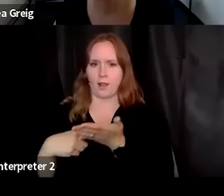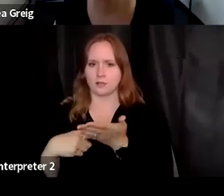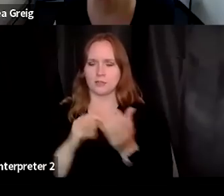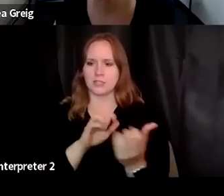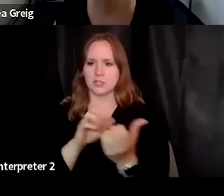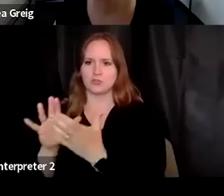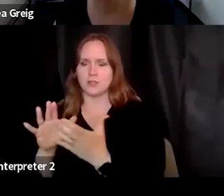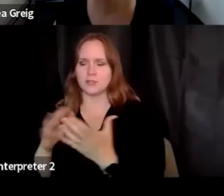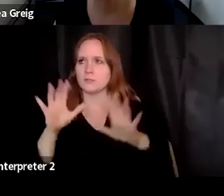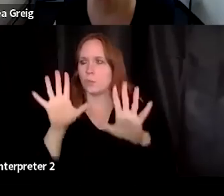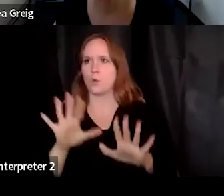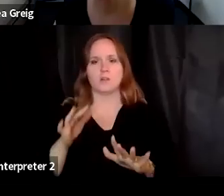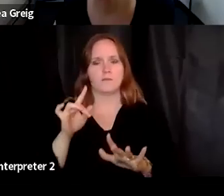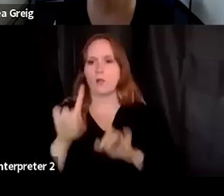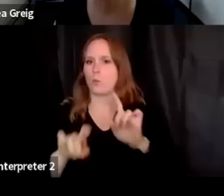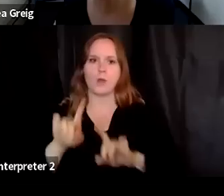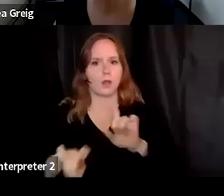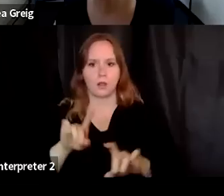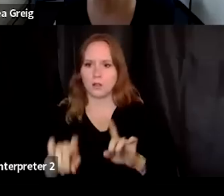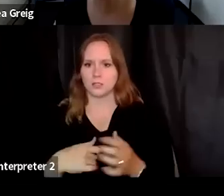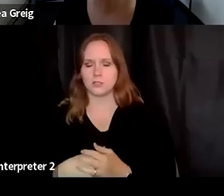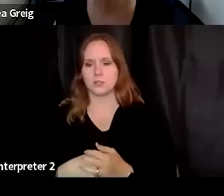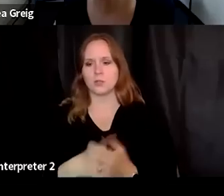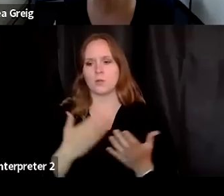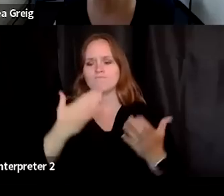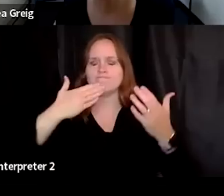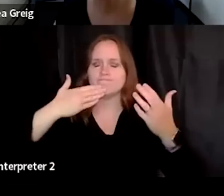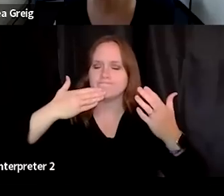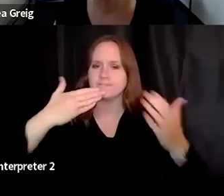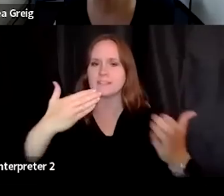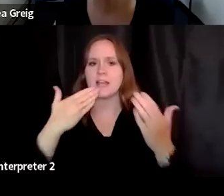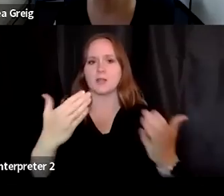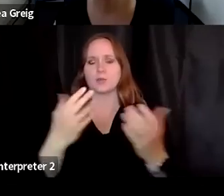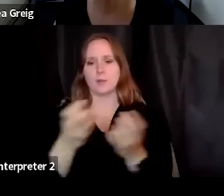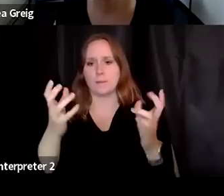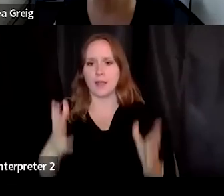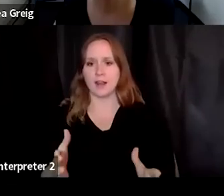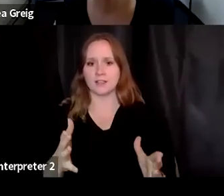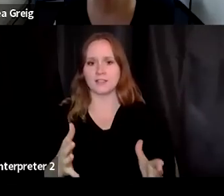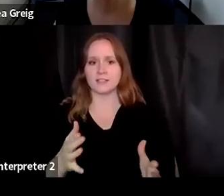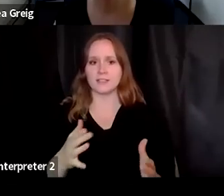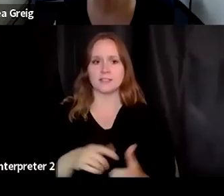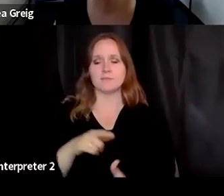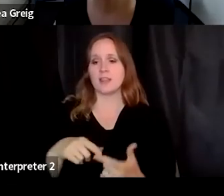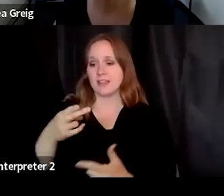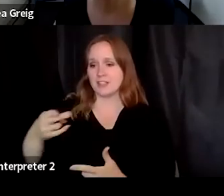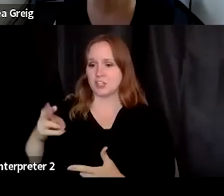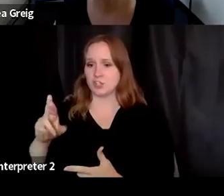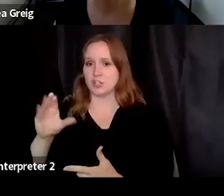So again, huge thanks to the panelists today. Huge thanks to the HHRC community for joining us